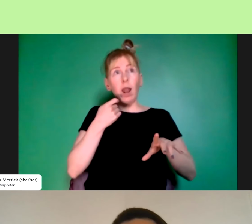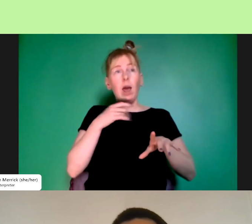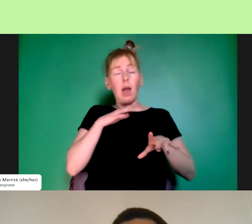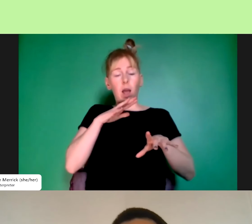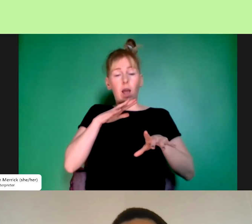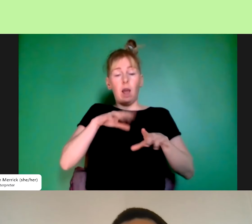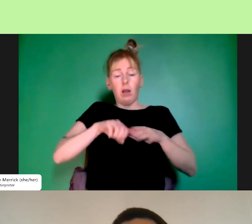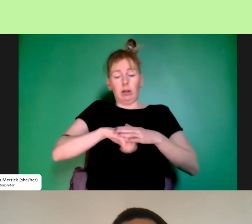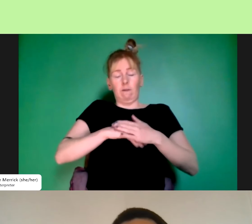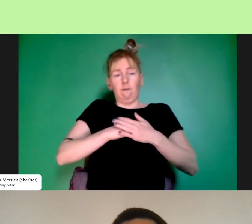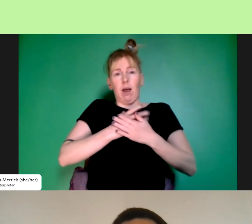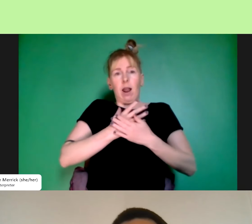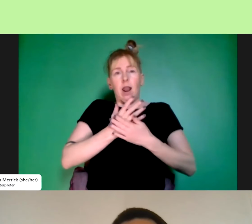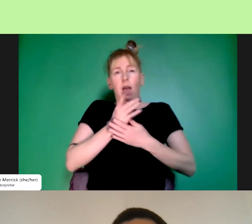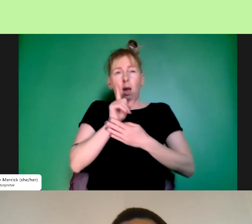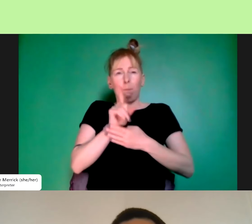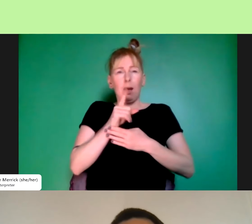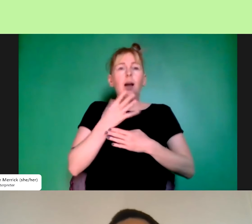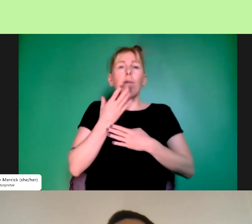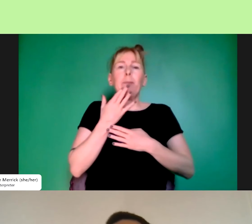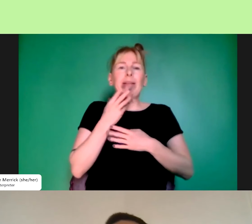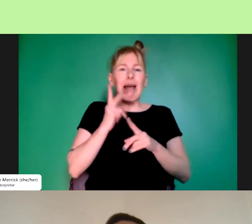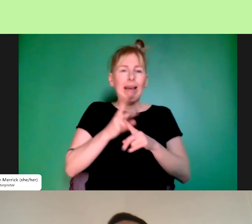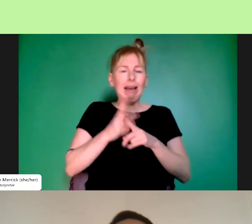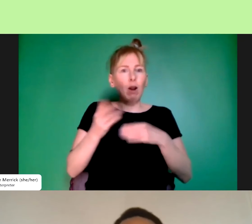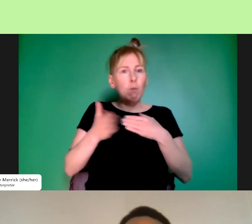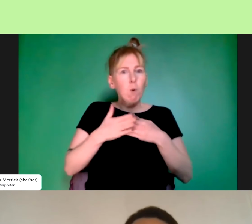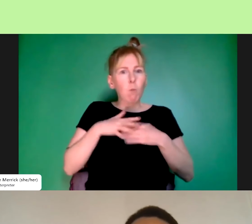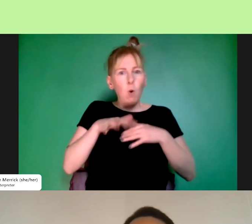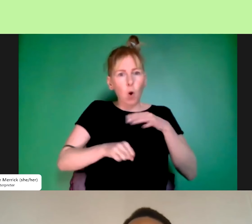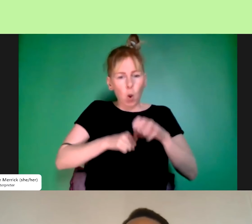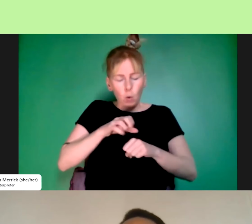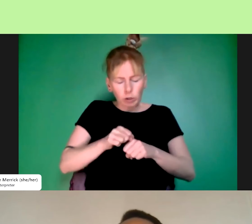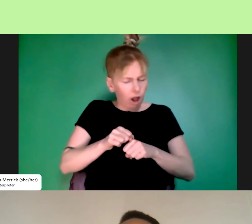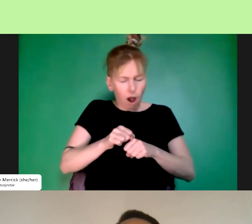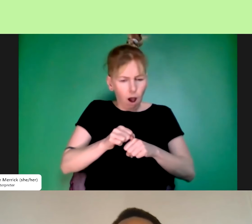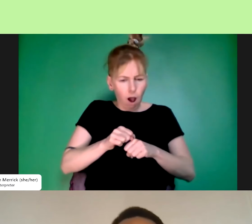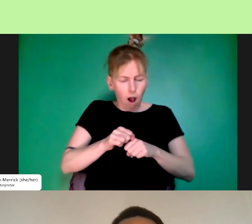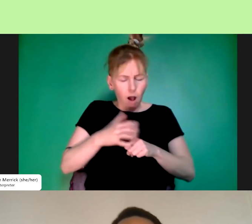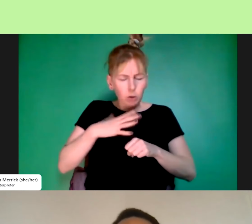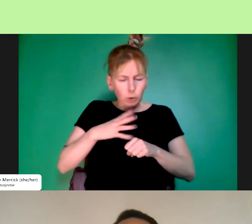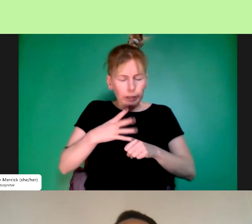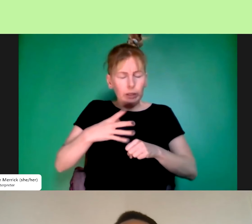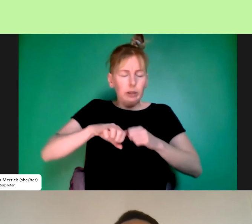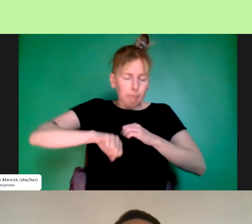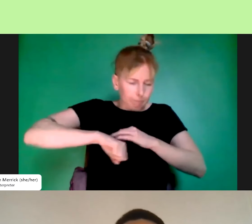realise, okay, I just need to, I need to recreate myself again - rebirth myself again, but a